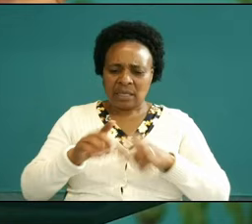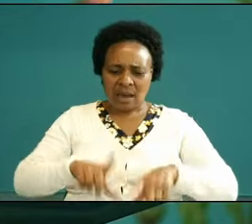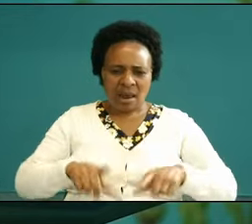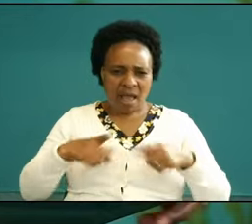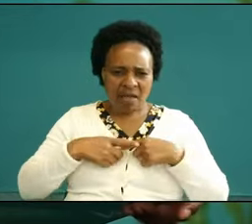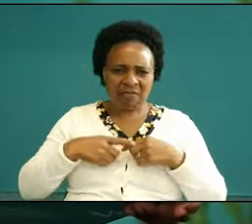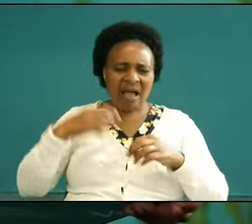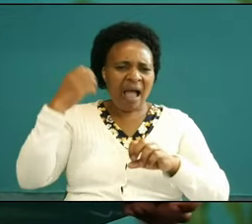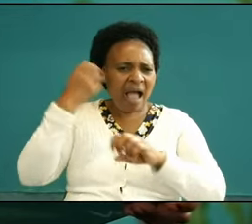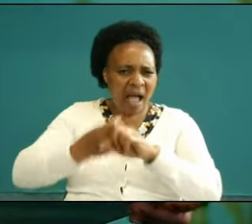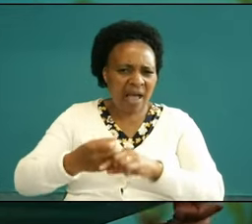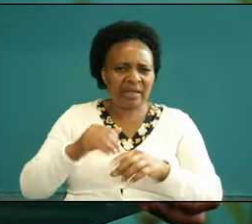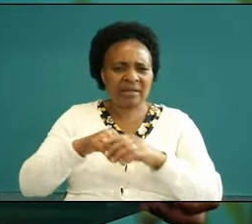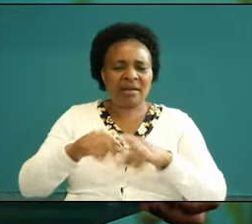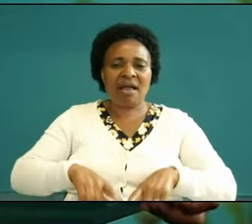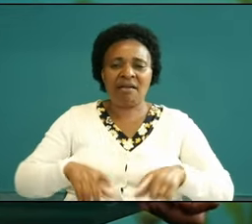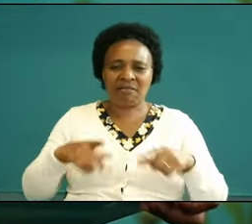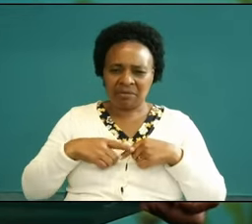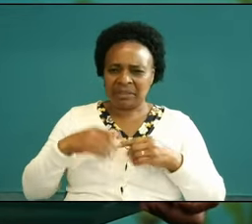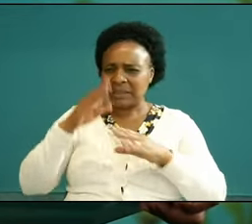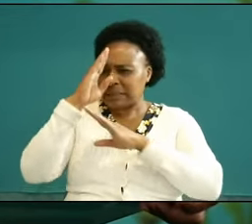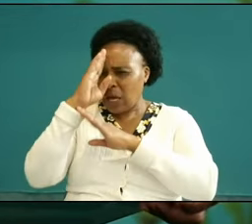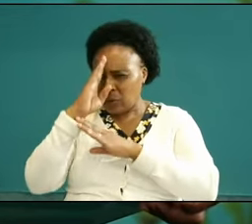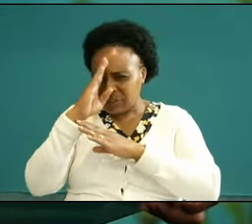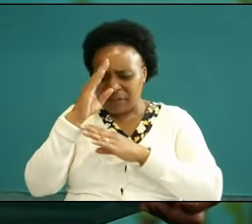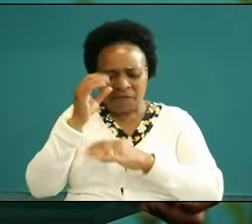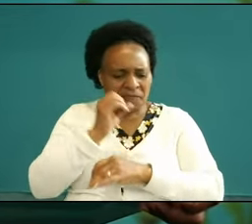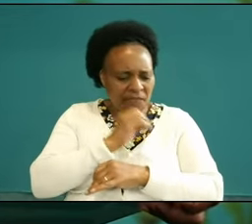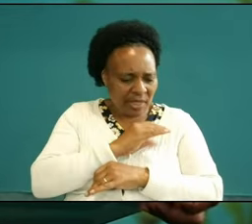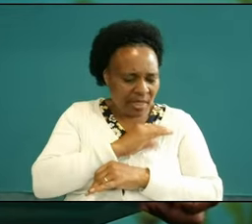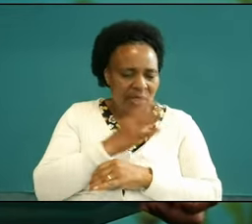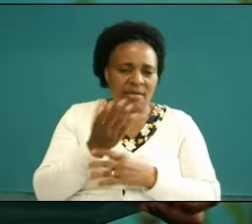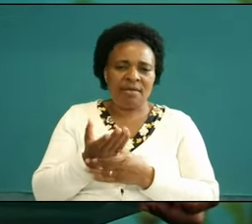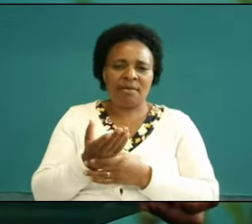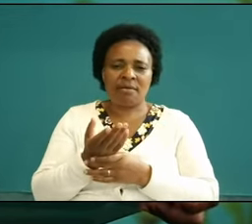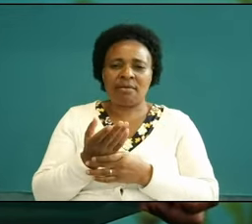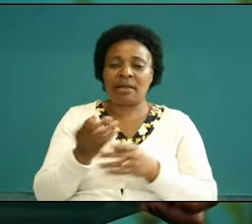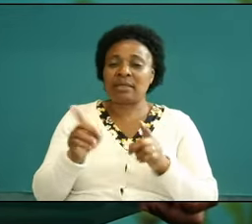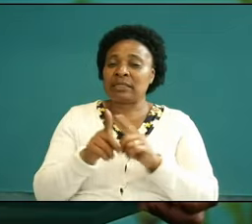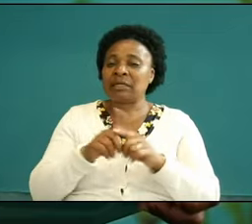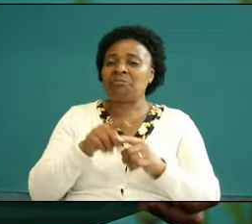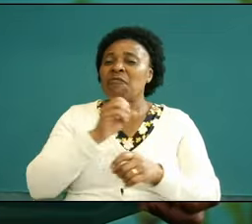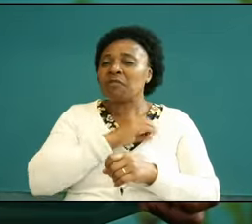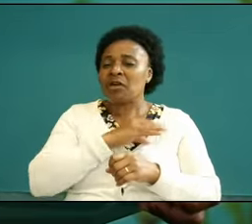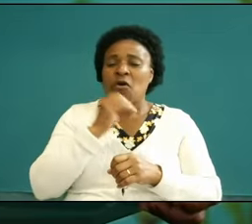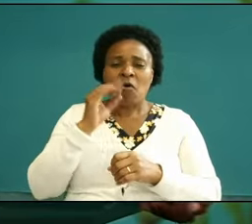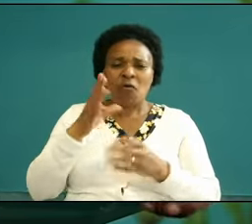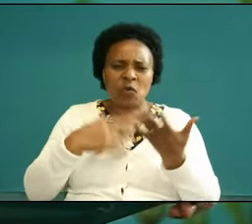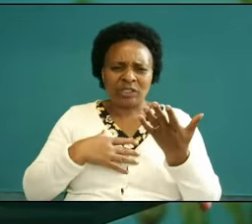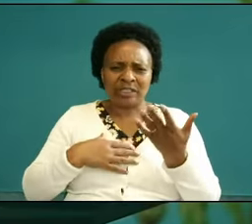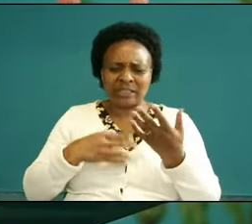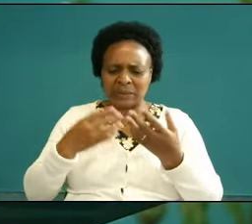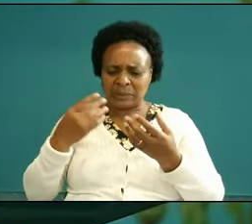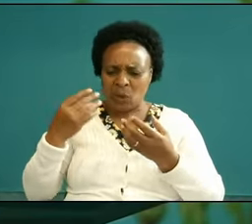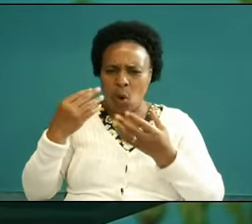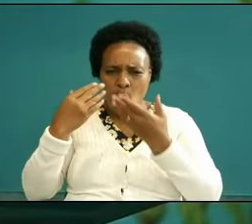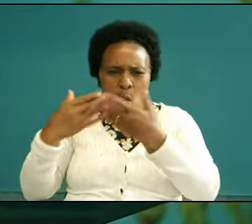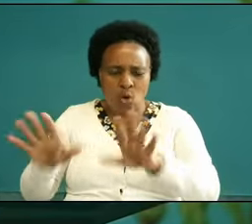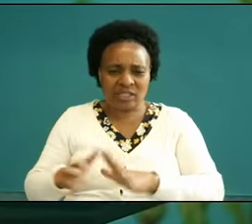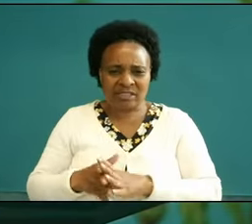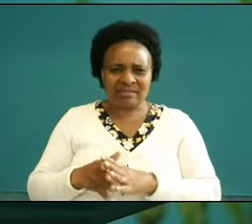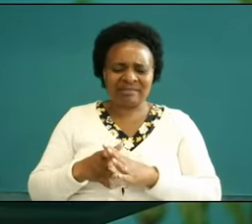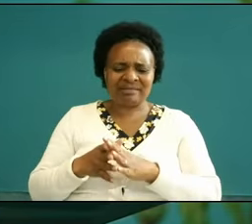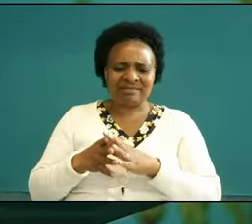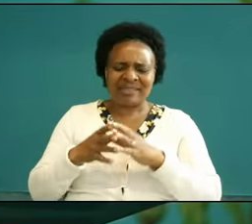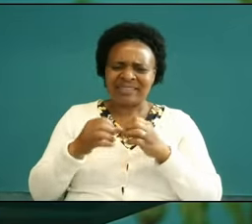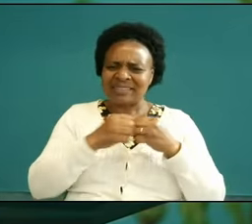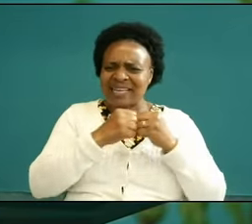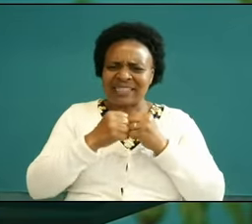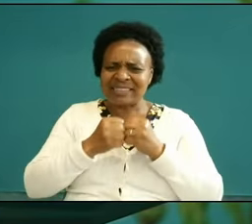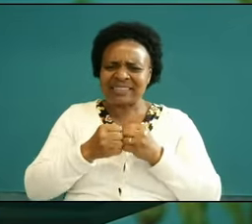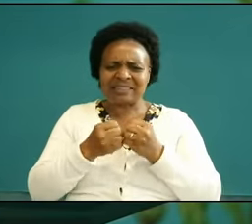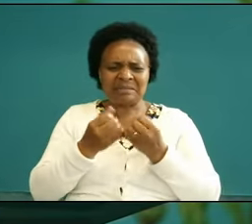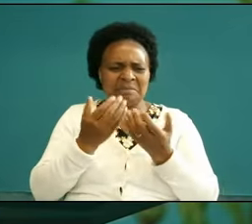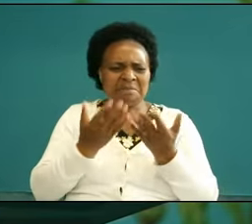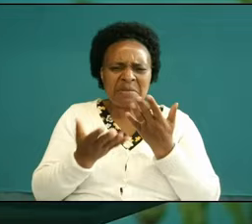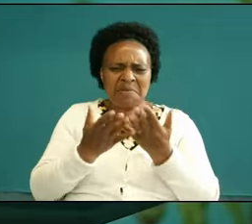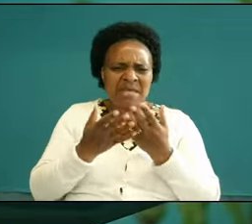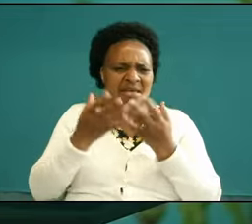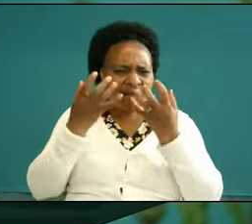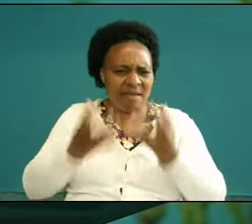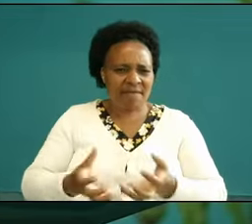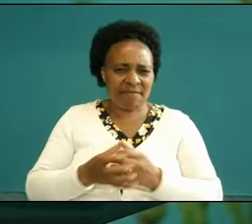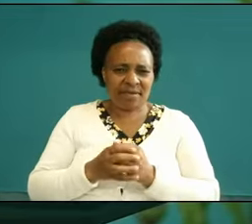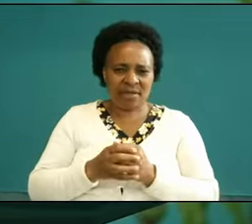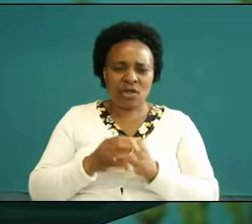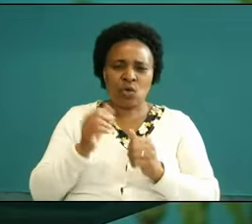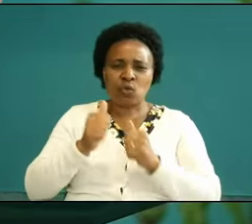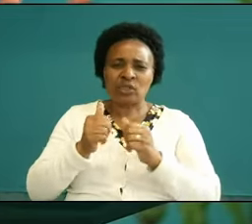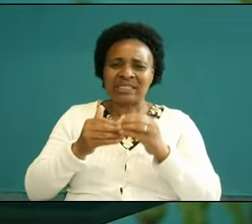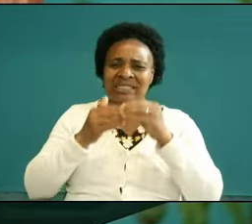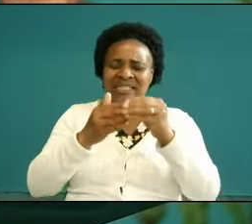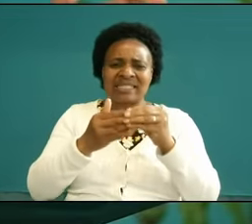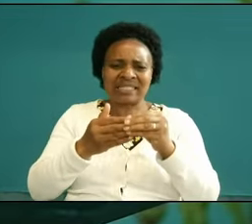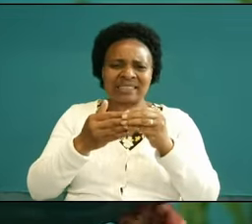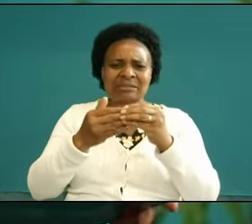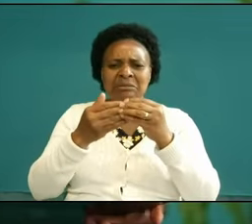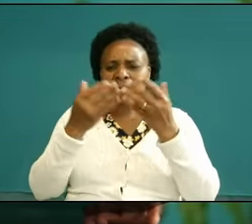of this life doubt fear even fear of defeat storms seem likely to overwhelm us and swallow Us in the